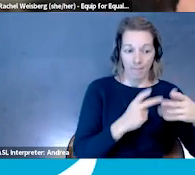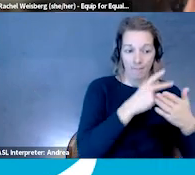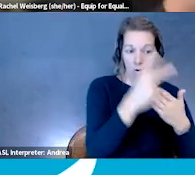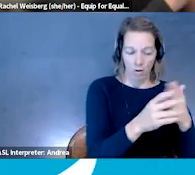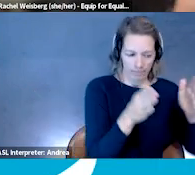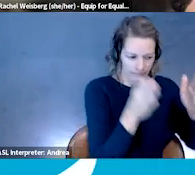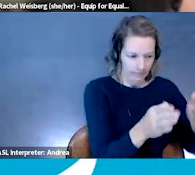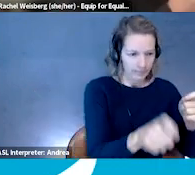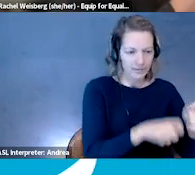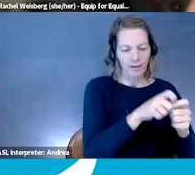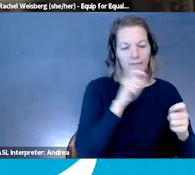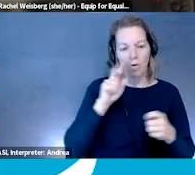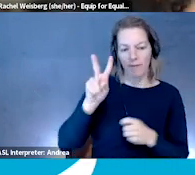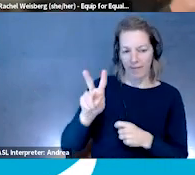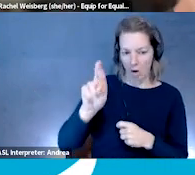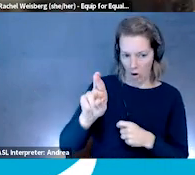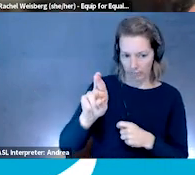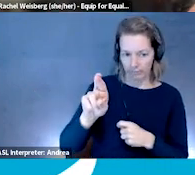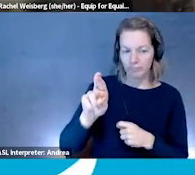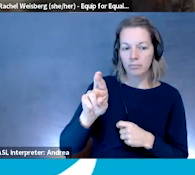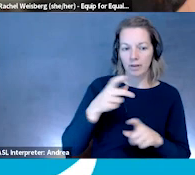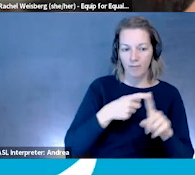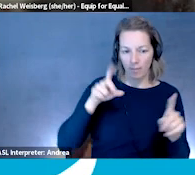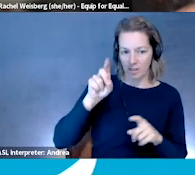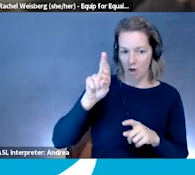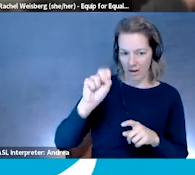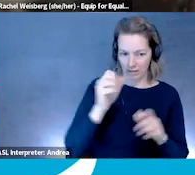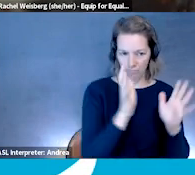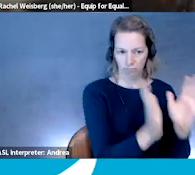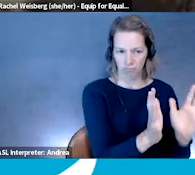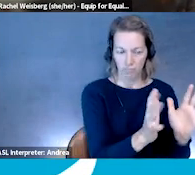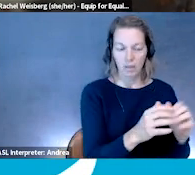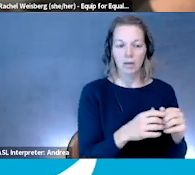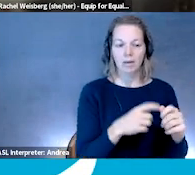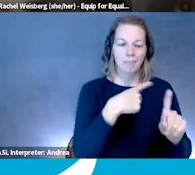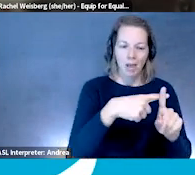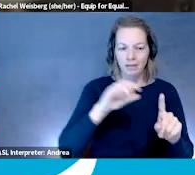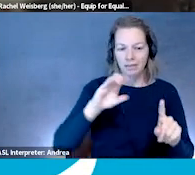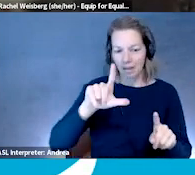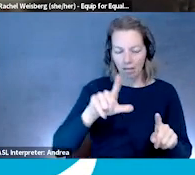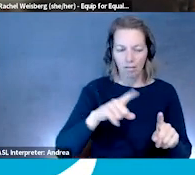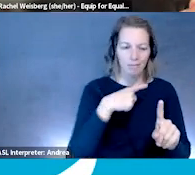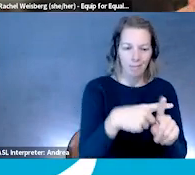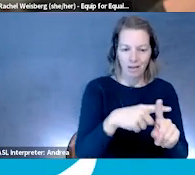ALL DISABILITY SERVICES. I WANT TO MAKE SURE THAT WE ARE CLEAR THAT THE CAP PROGRAM IS SPECIFICALLY